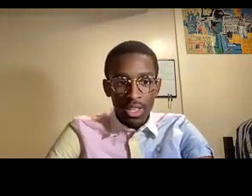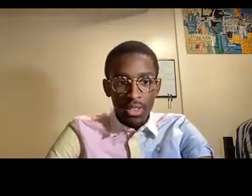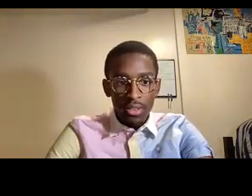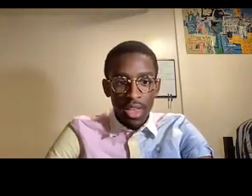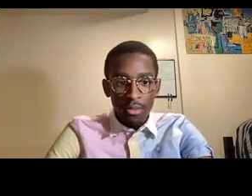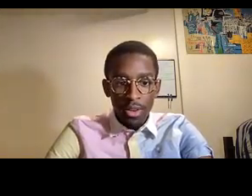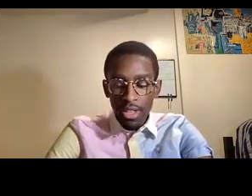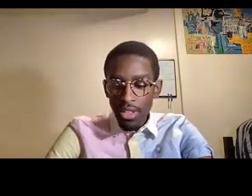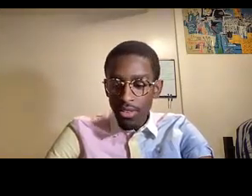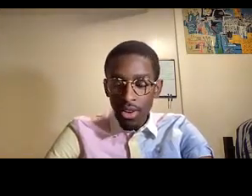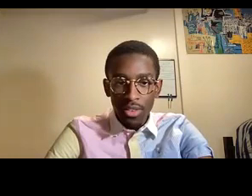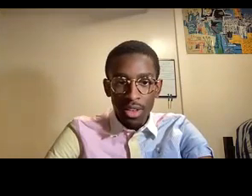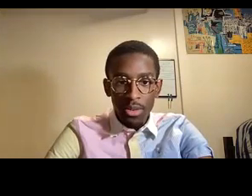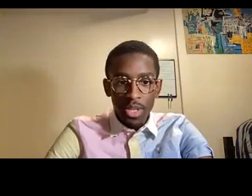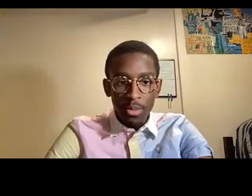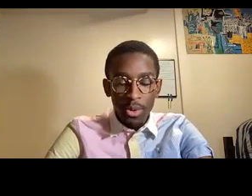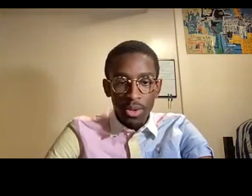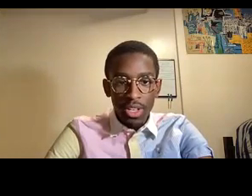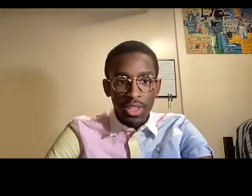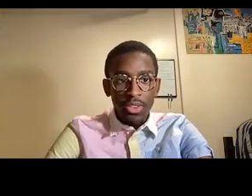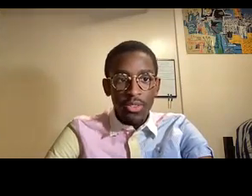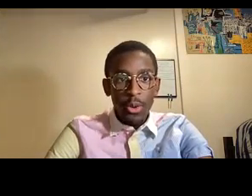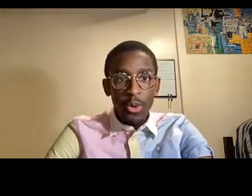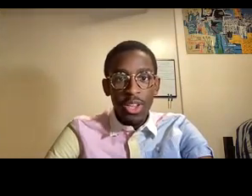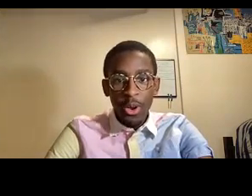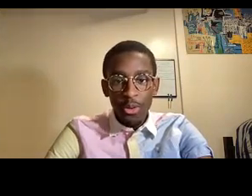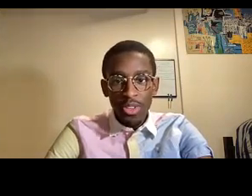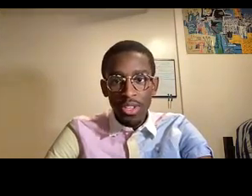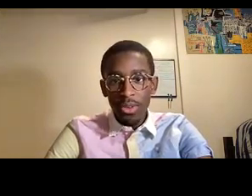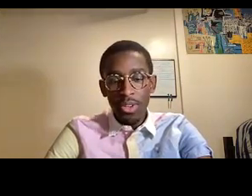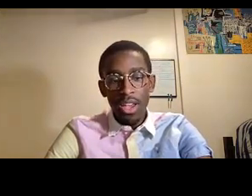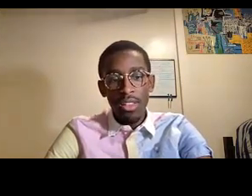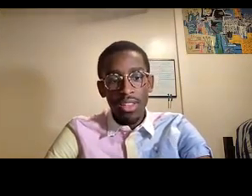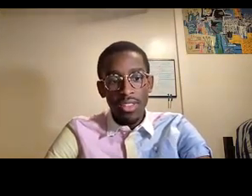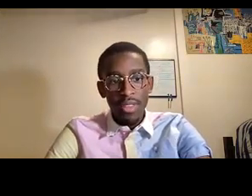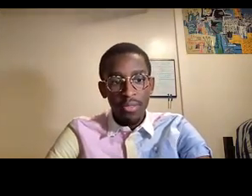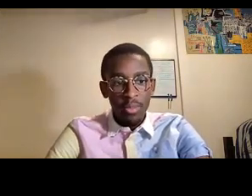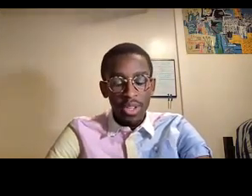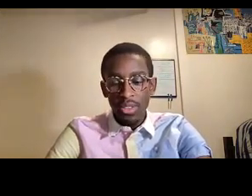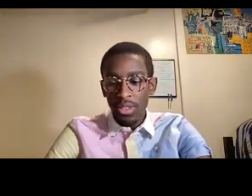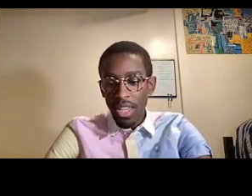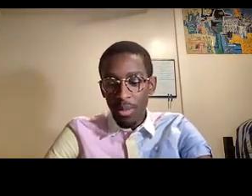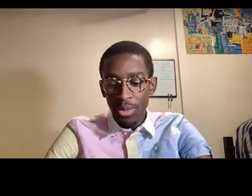He loves to have fun and talk to other people, so COVID guidelines have definitely put in a damper